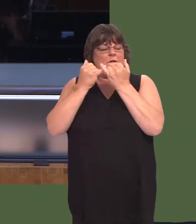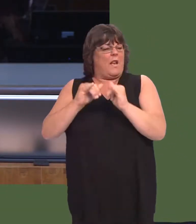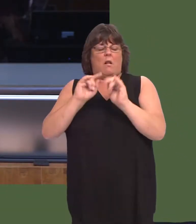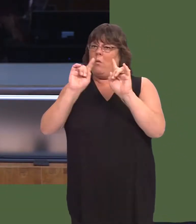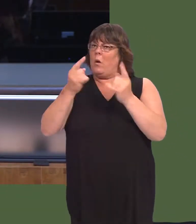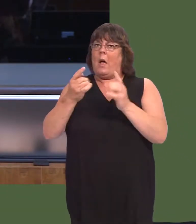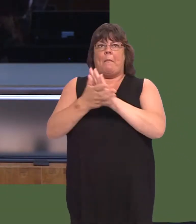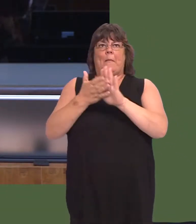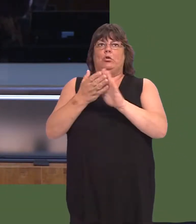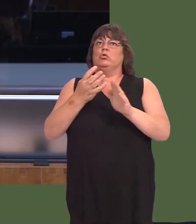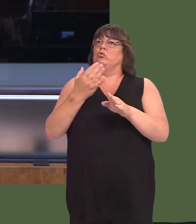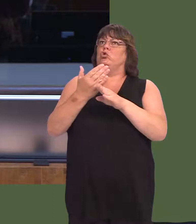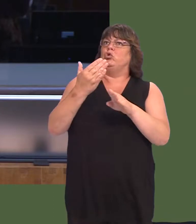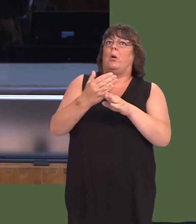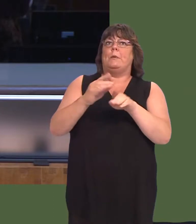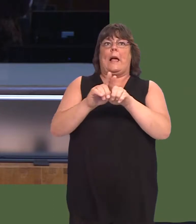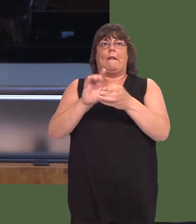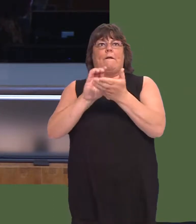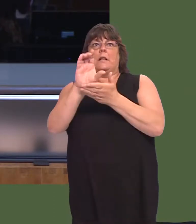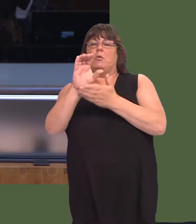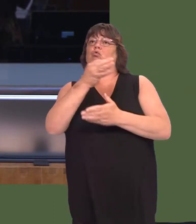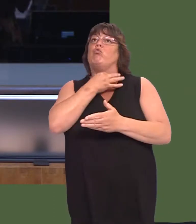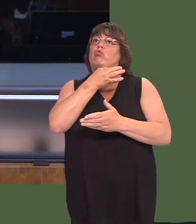jeopardise jobs and business investment.